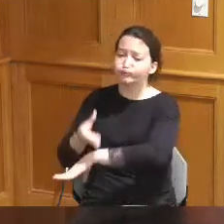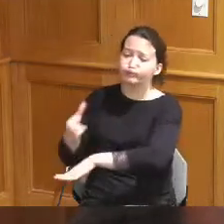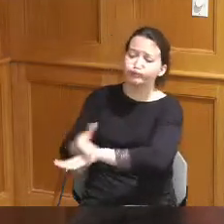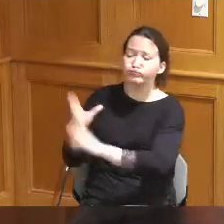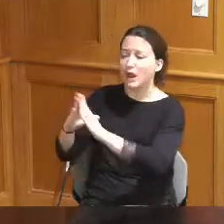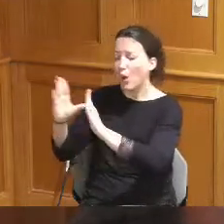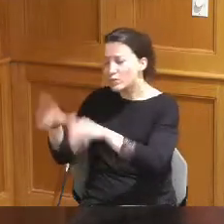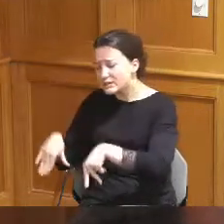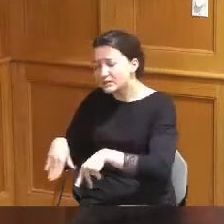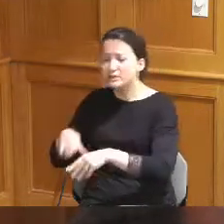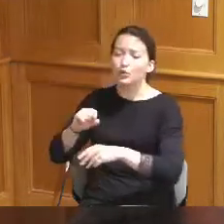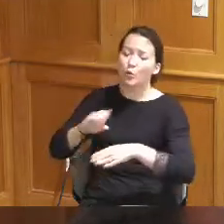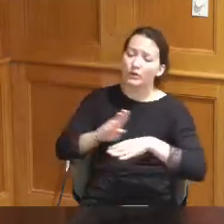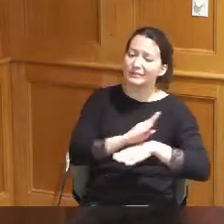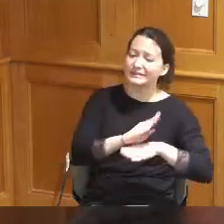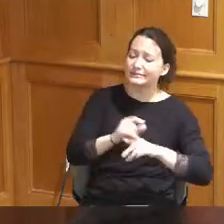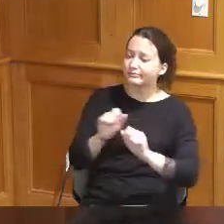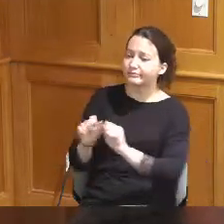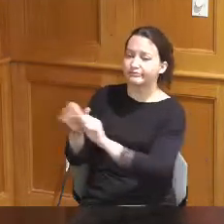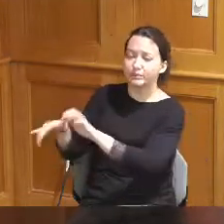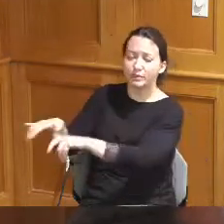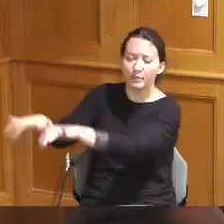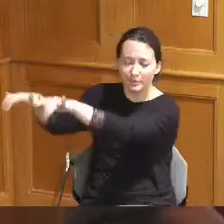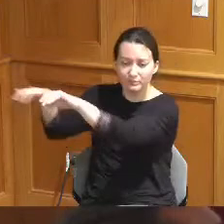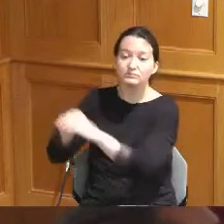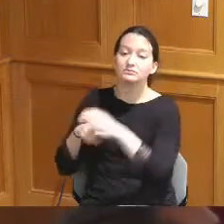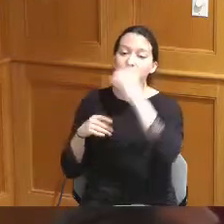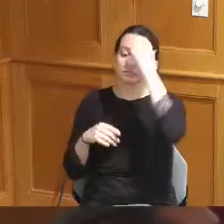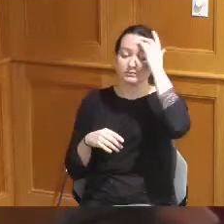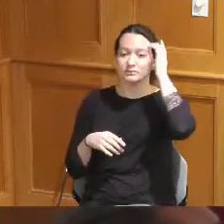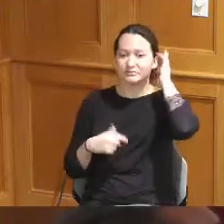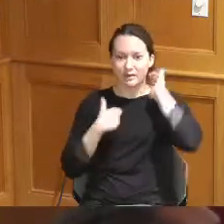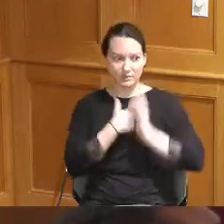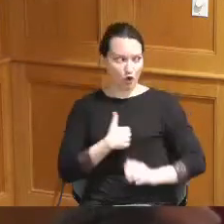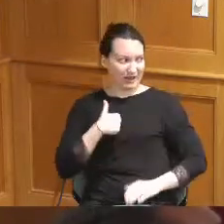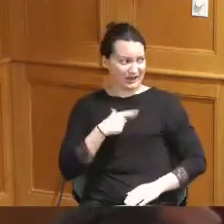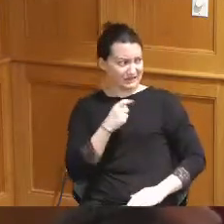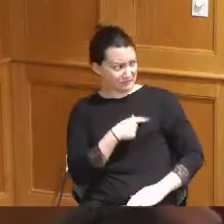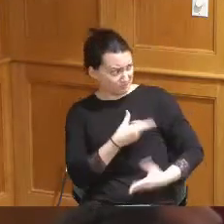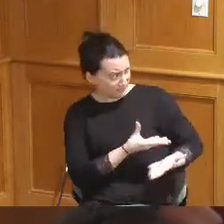housing and Commercial development so with that I will I apologize I'll ask if anyone is here from